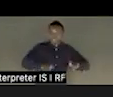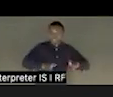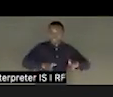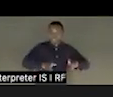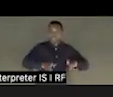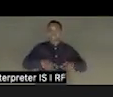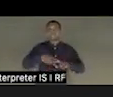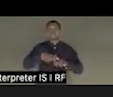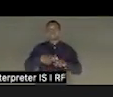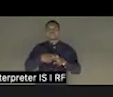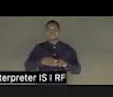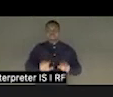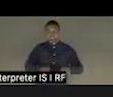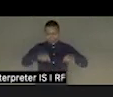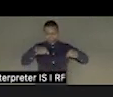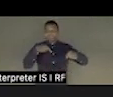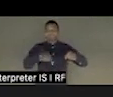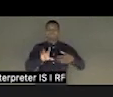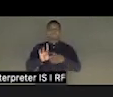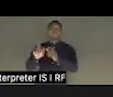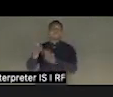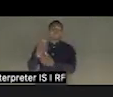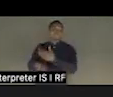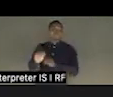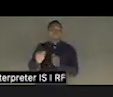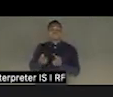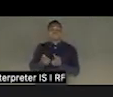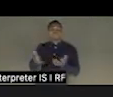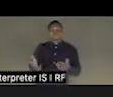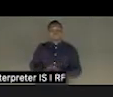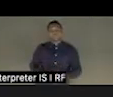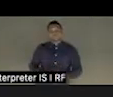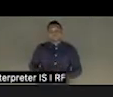for that or abbreviation, so we call it Intux but it has to do